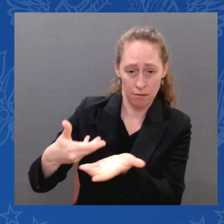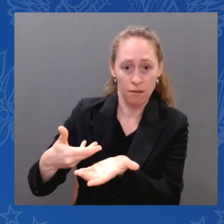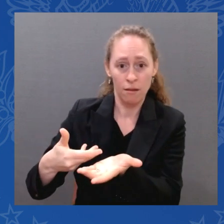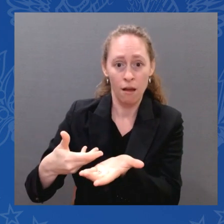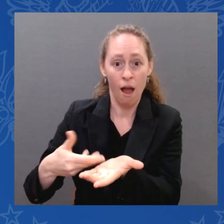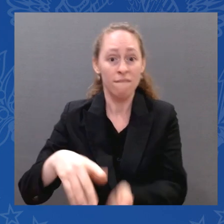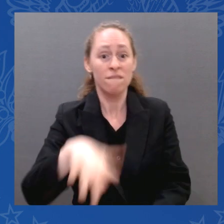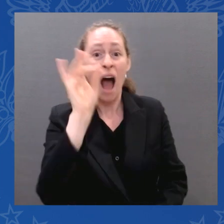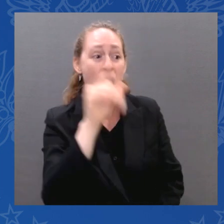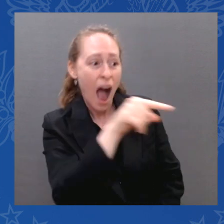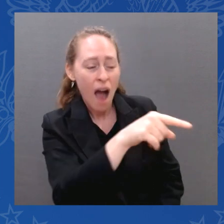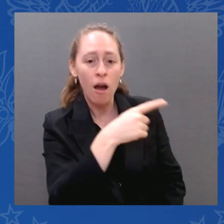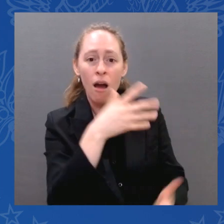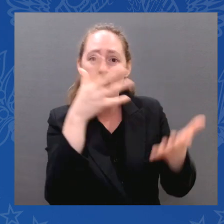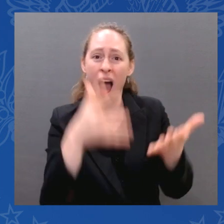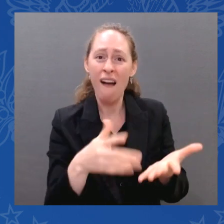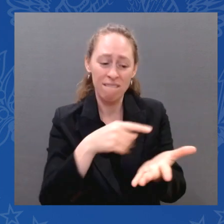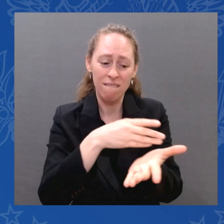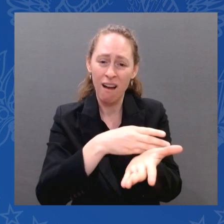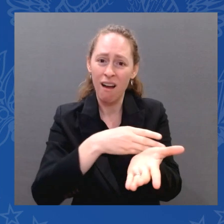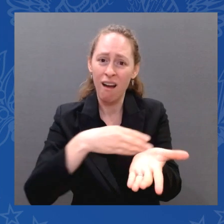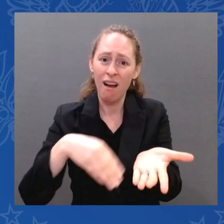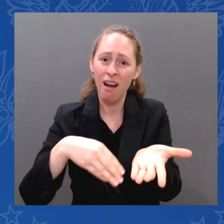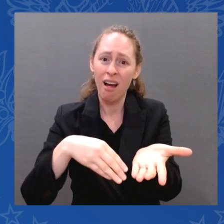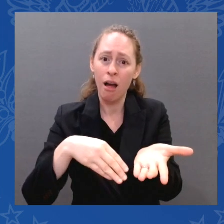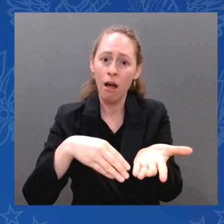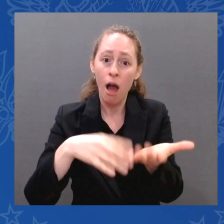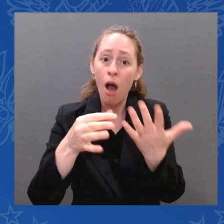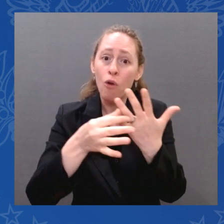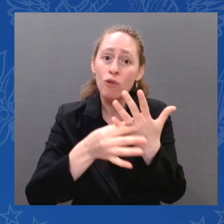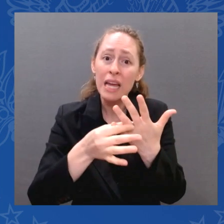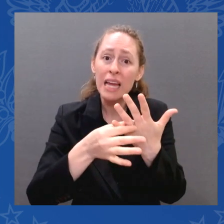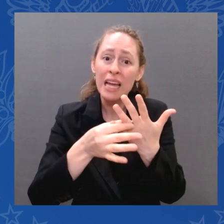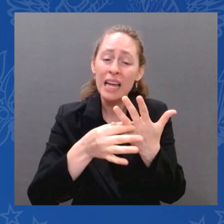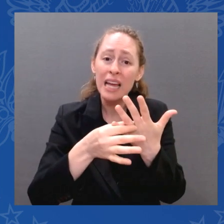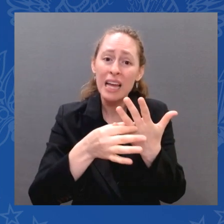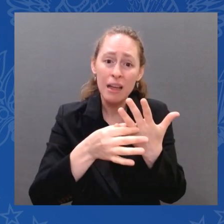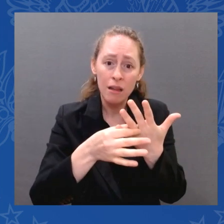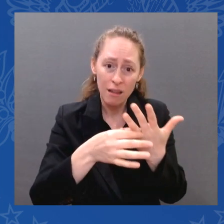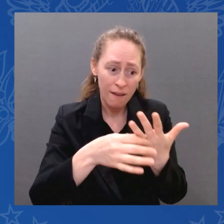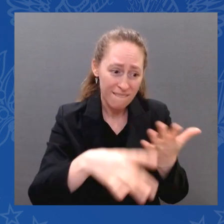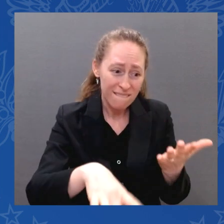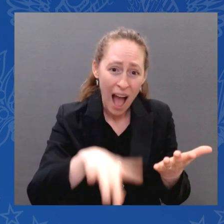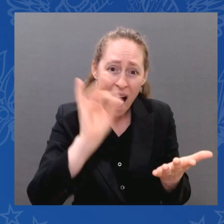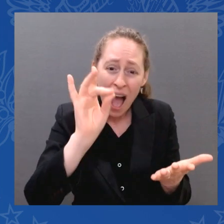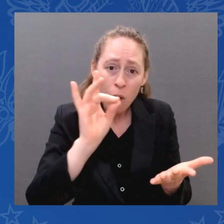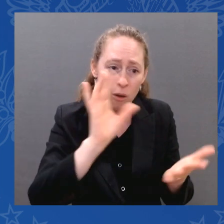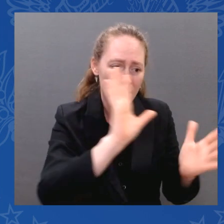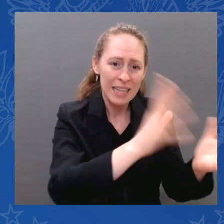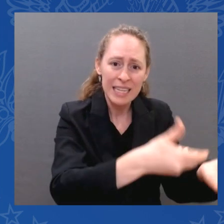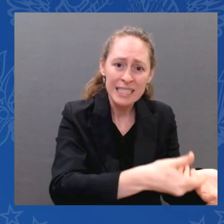caring about me so much that they would risk their own lives. When I arrived to Walter Reed,